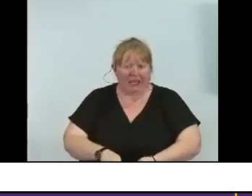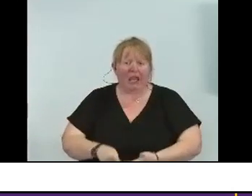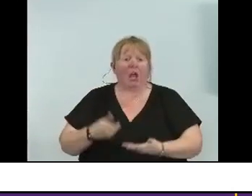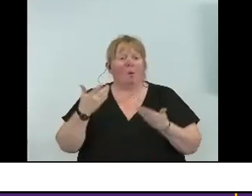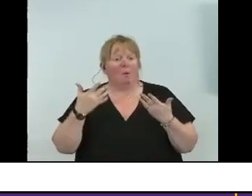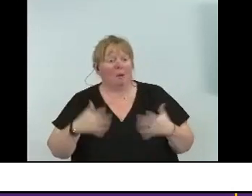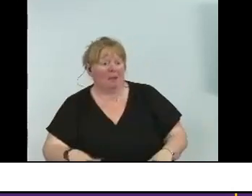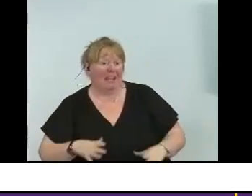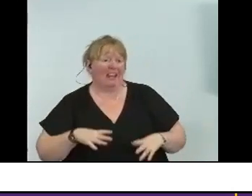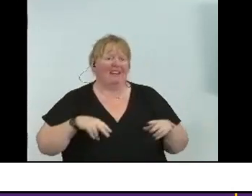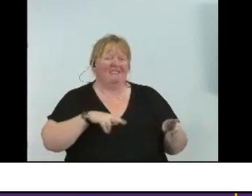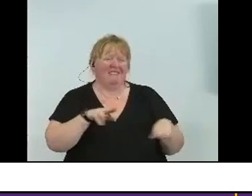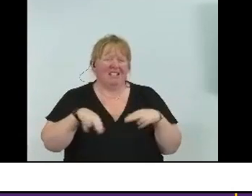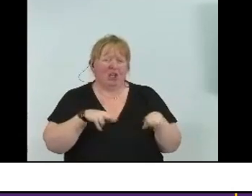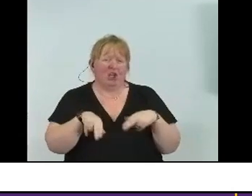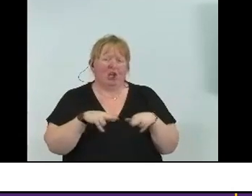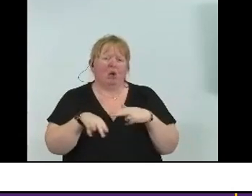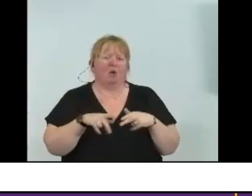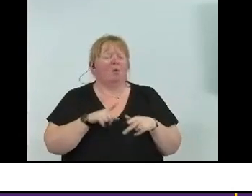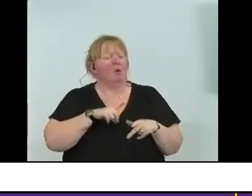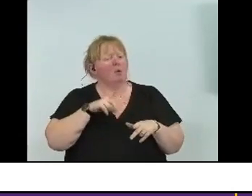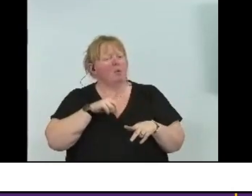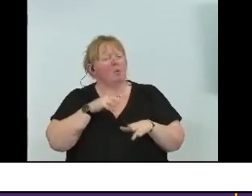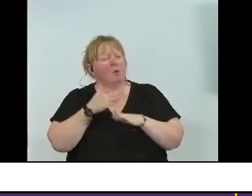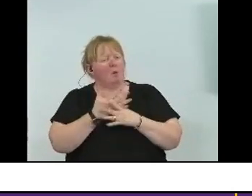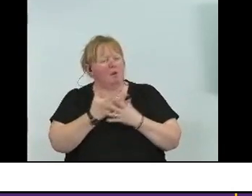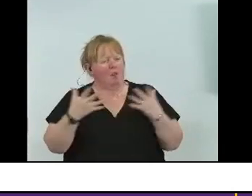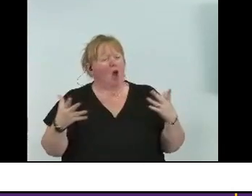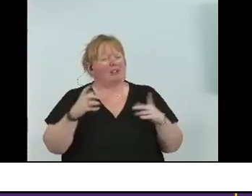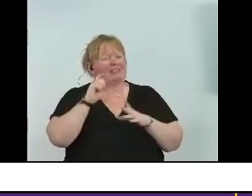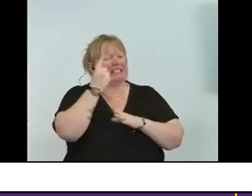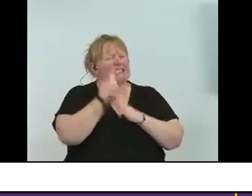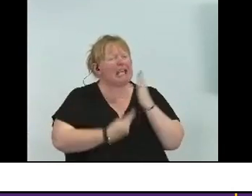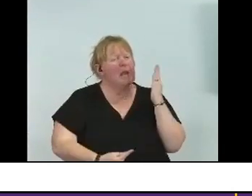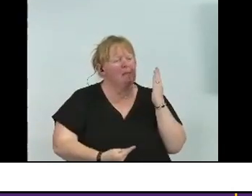work with models, because we work with a lot of disabled models, not just when we're working on